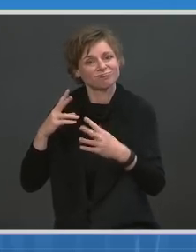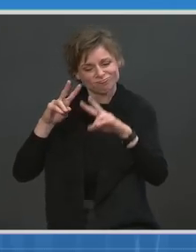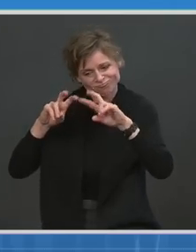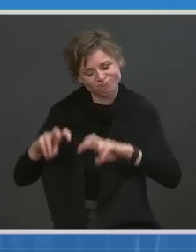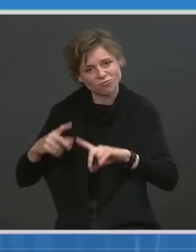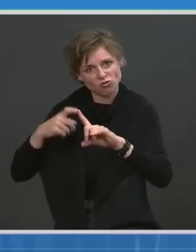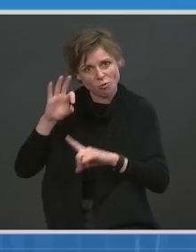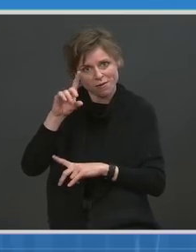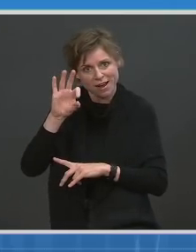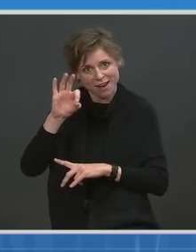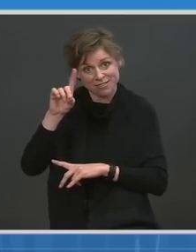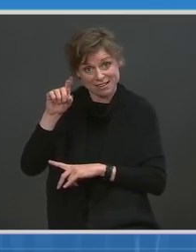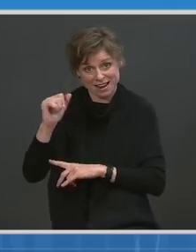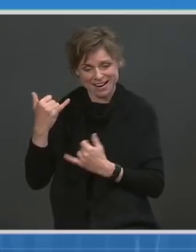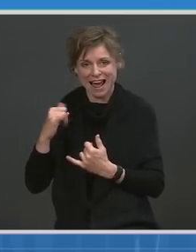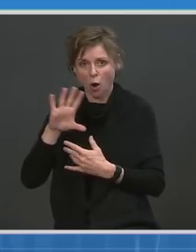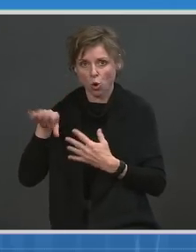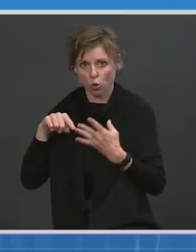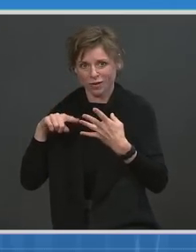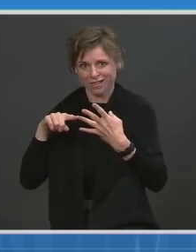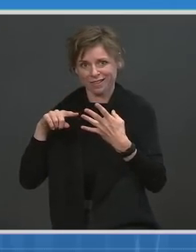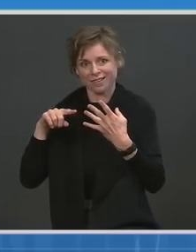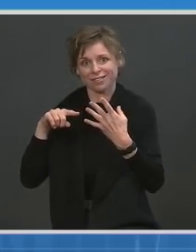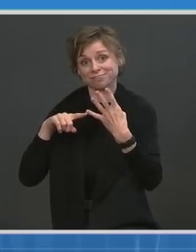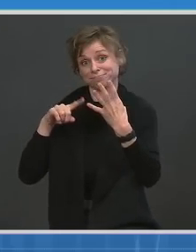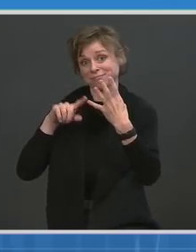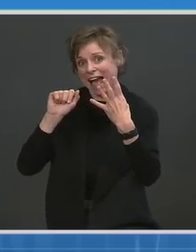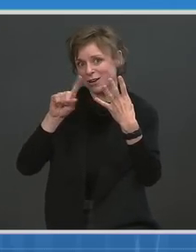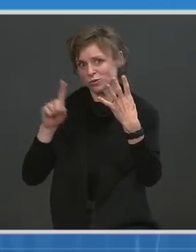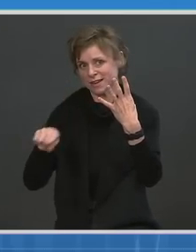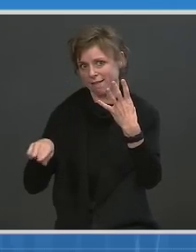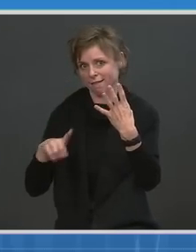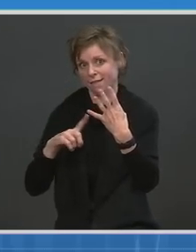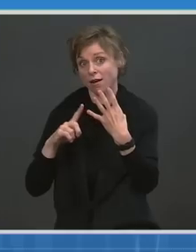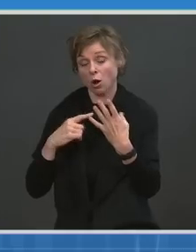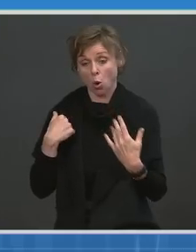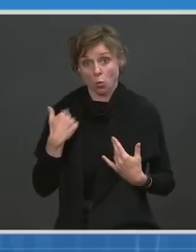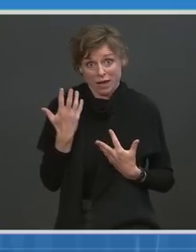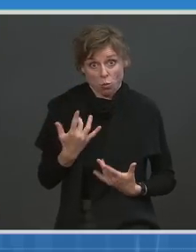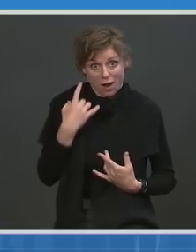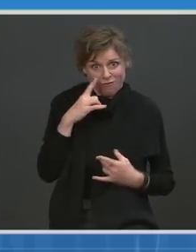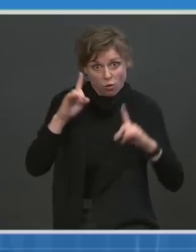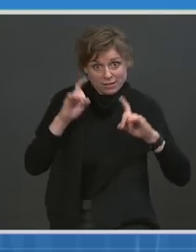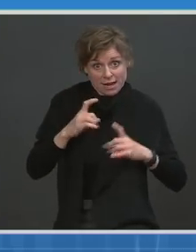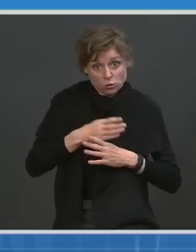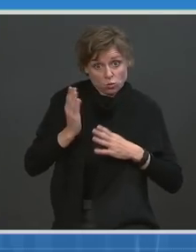As we await the results of these trials here in the U.S., many countries have already approved